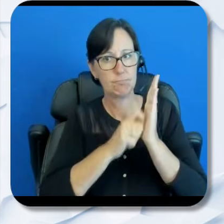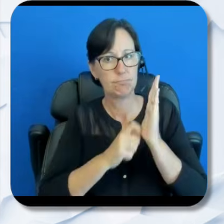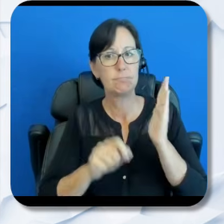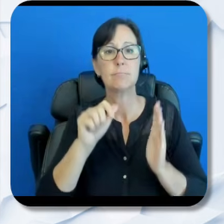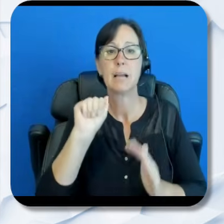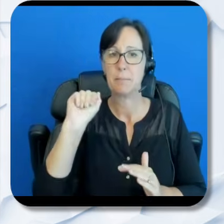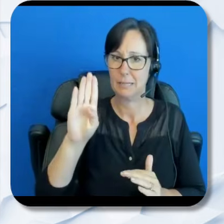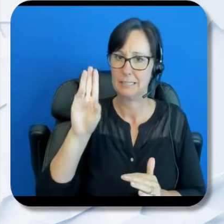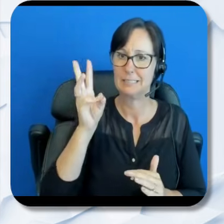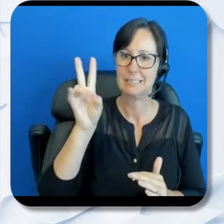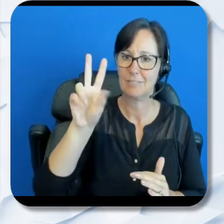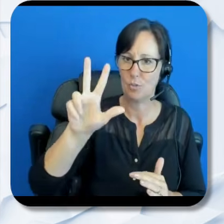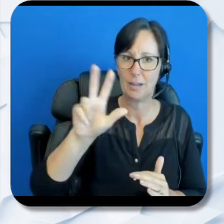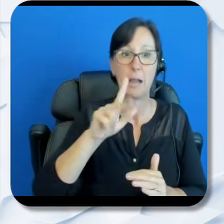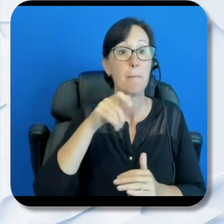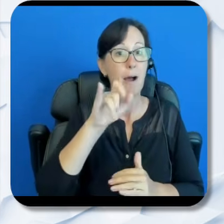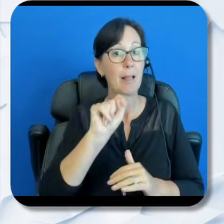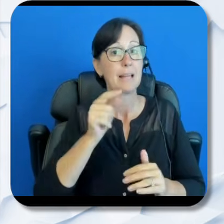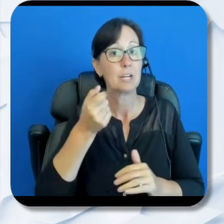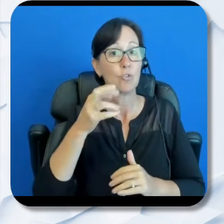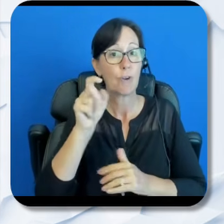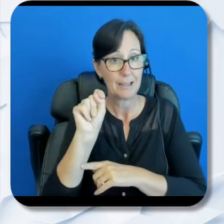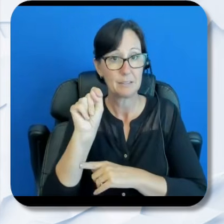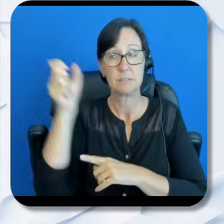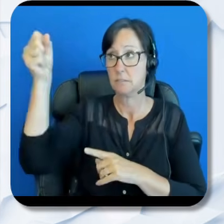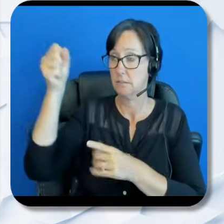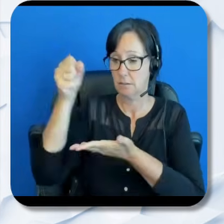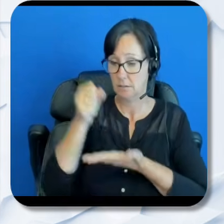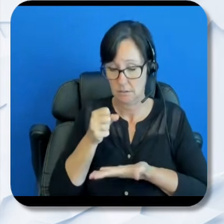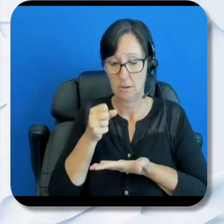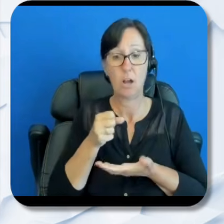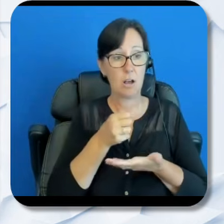a pilot grant program that helps local educational agencies connect students